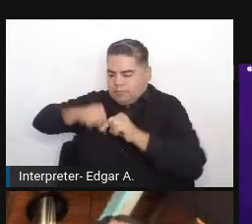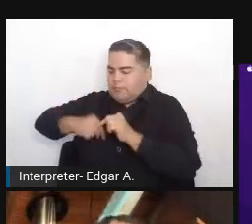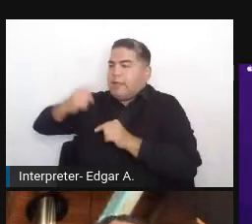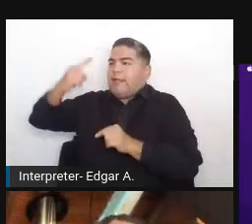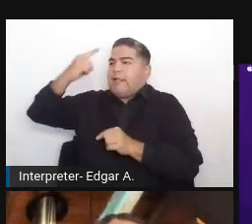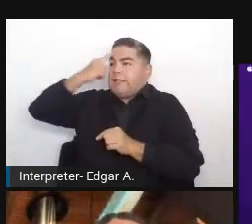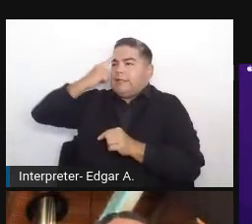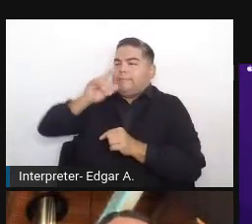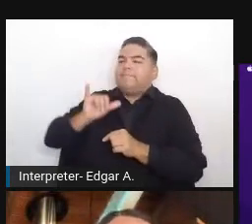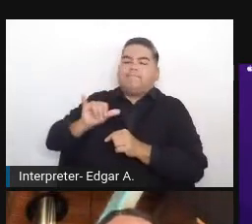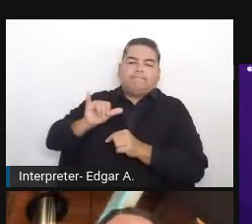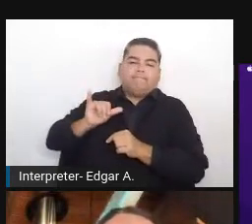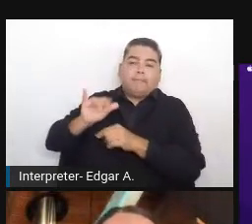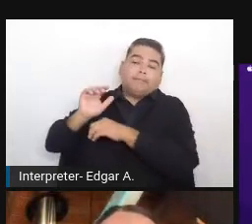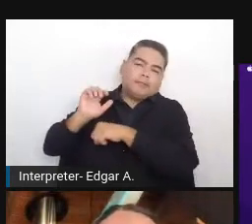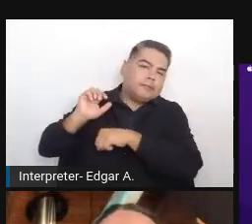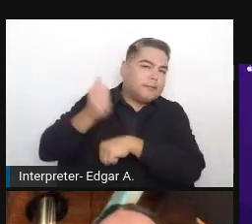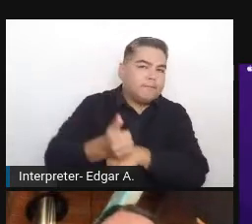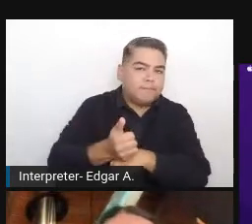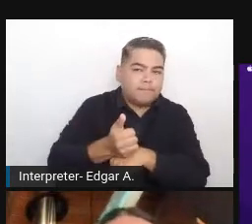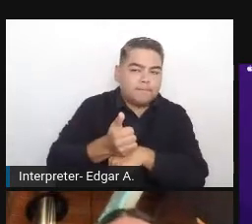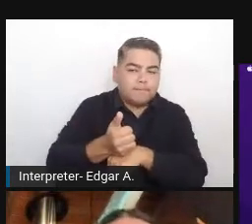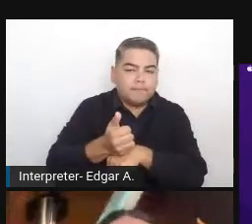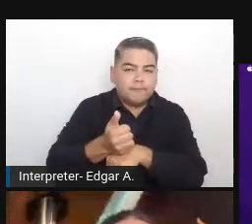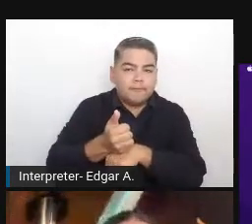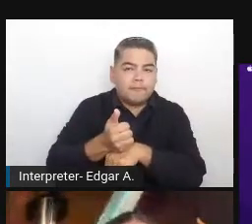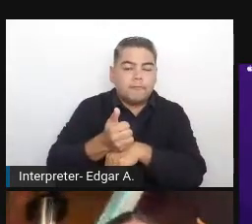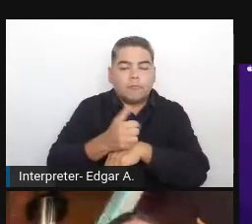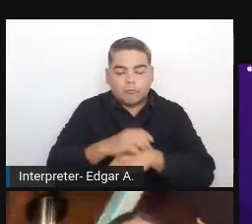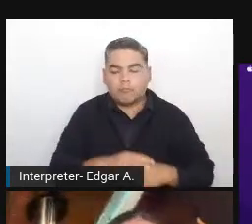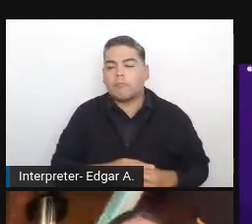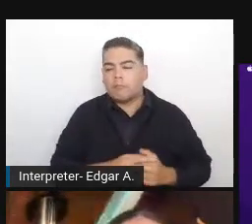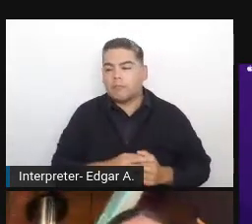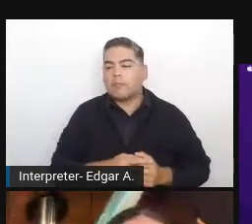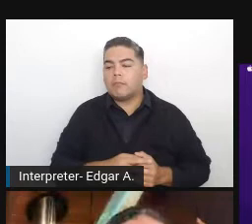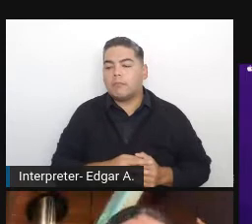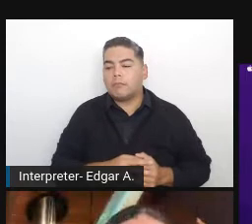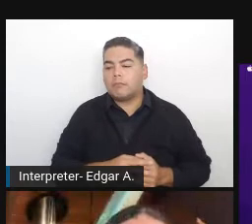You need to think about what information you actually need from your users.